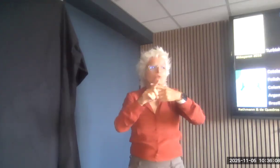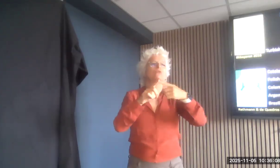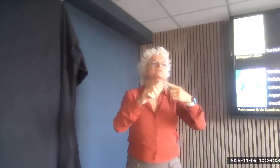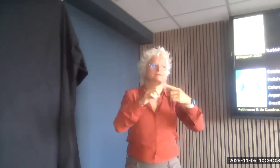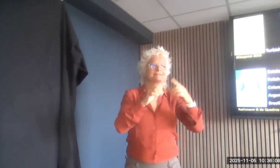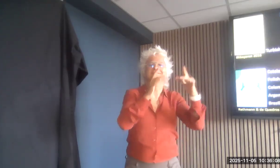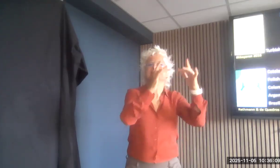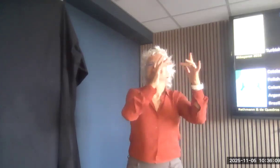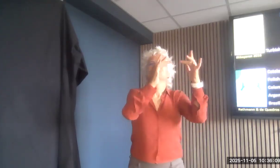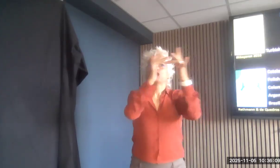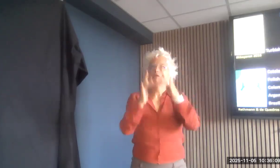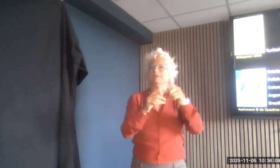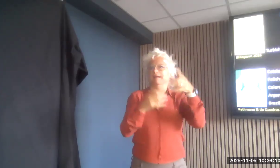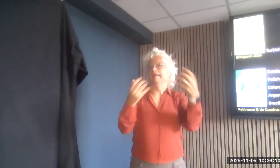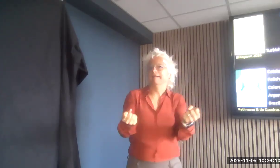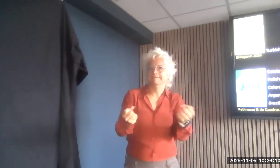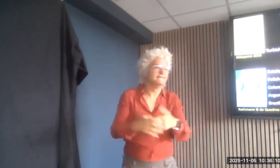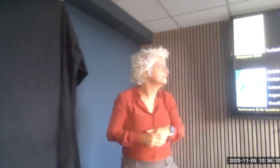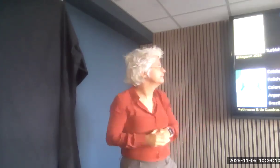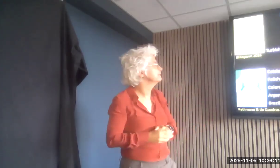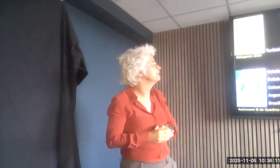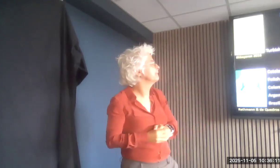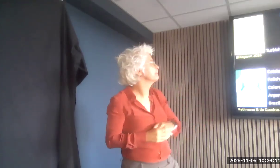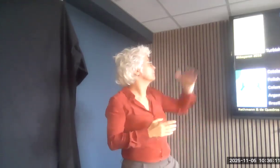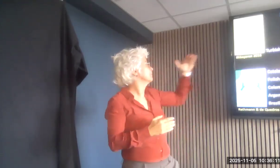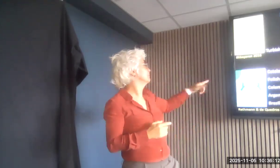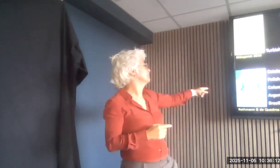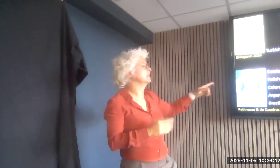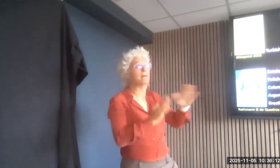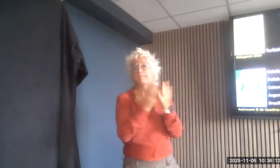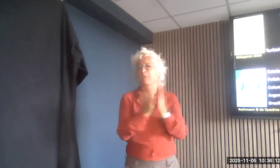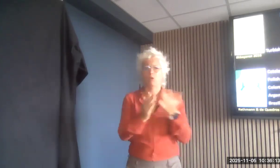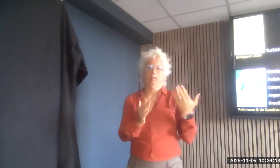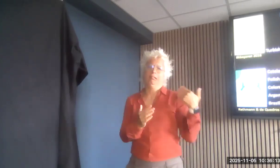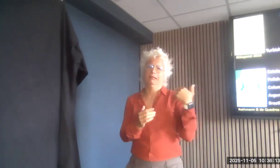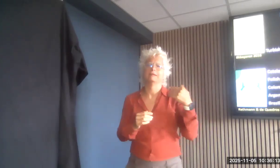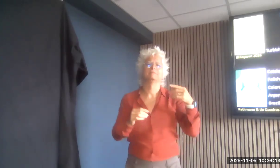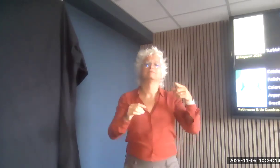But again, this doesn't talk so much about the experience of social media.